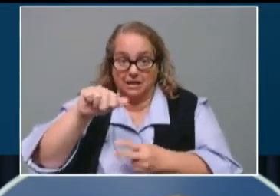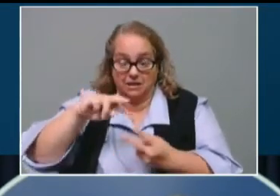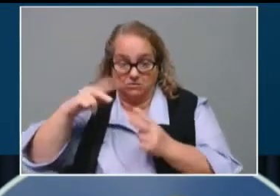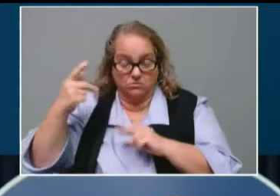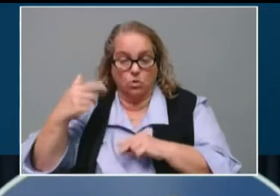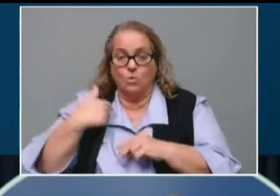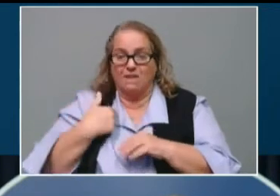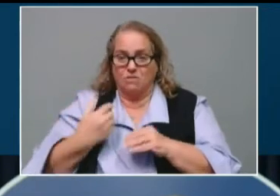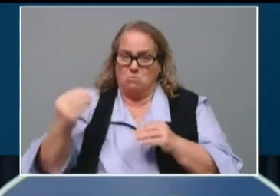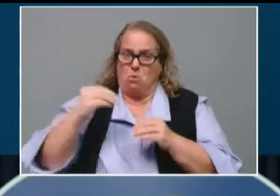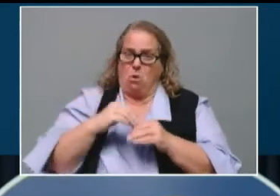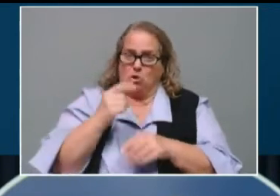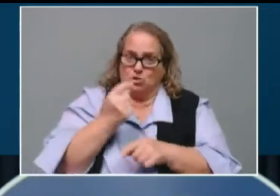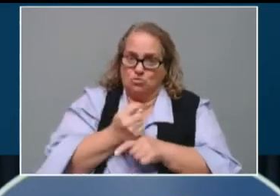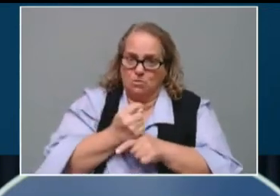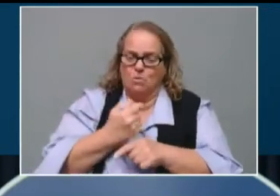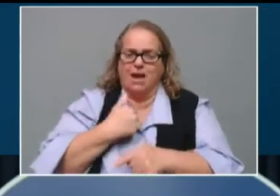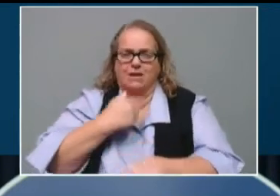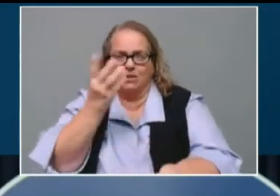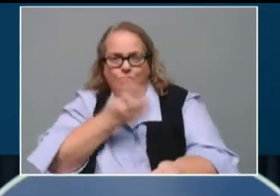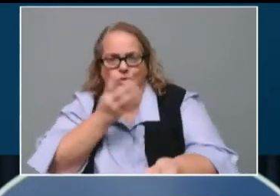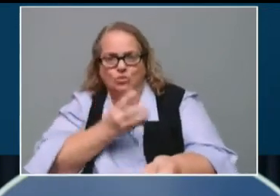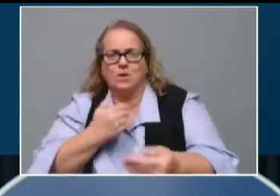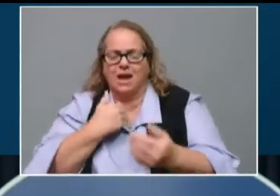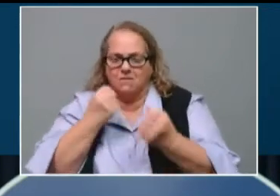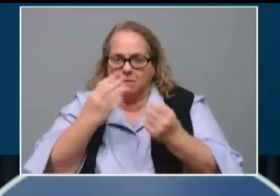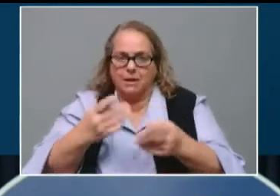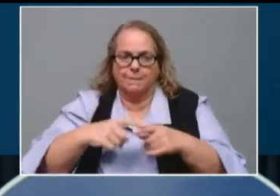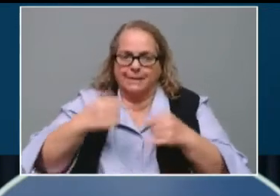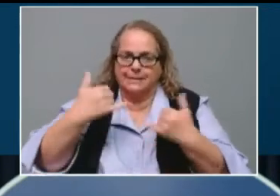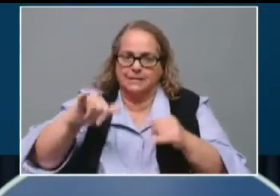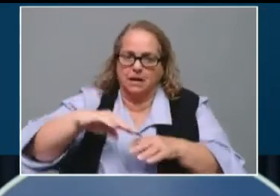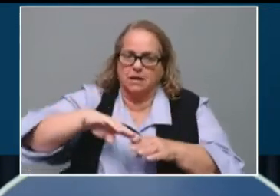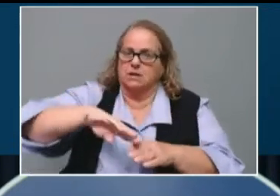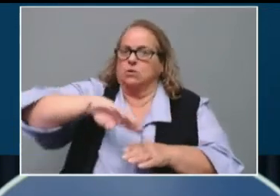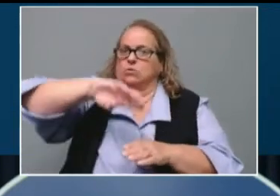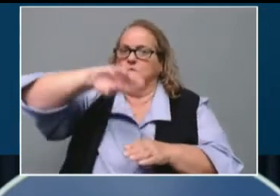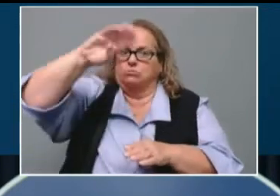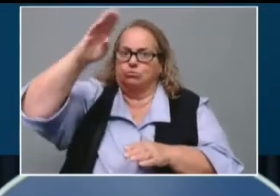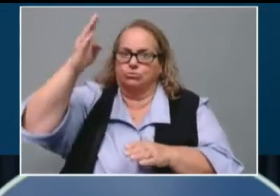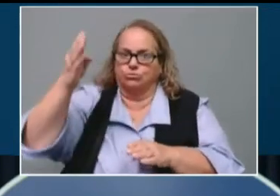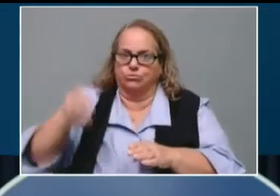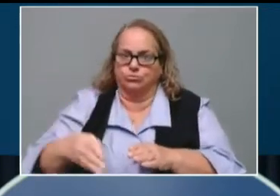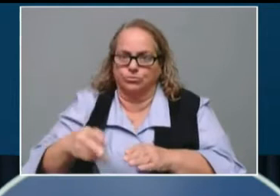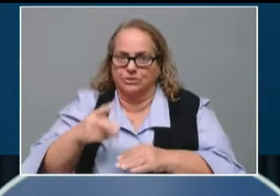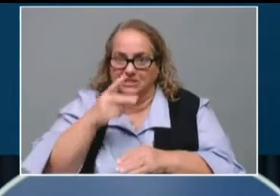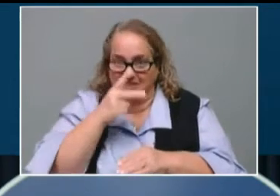infusions. We've had um uh new ways of providing oxygen and and helping others